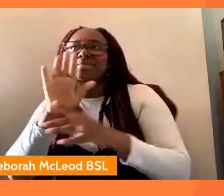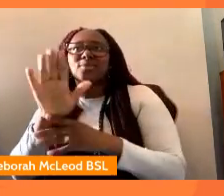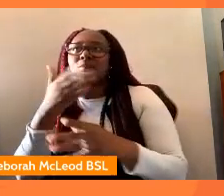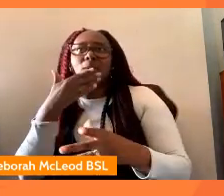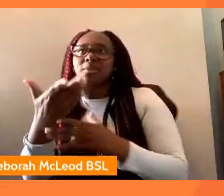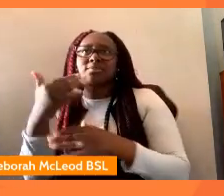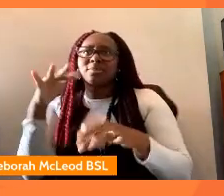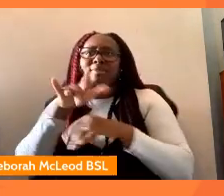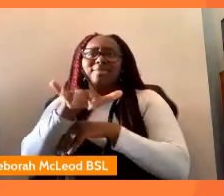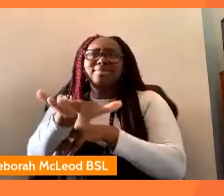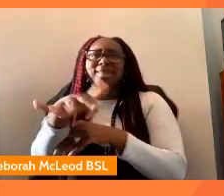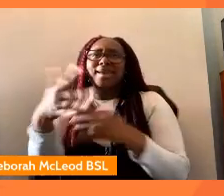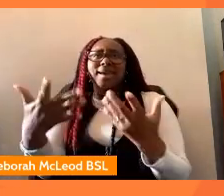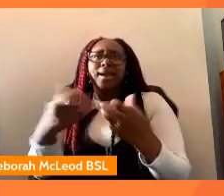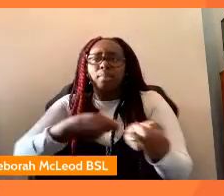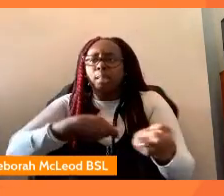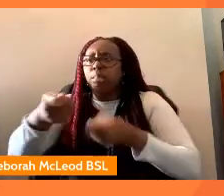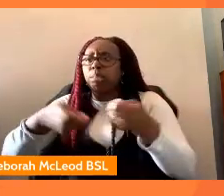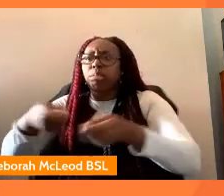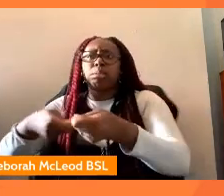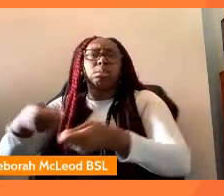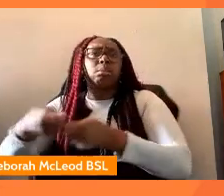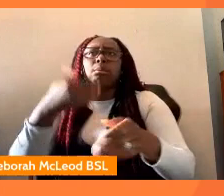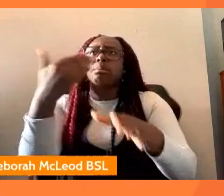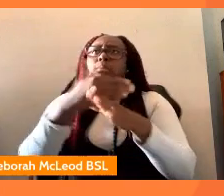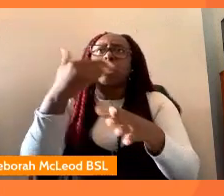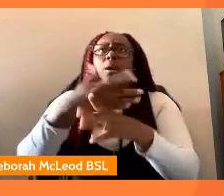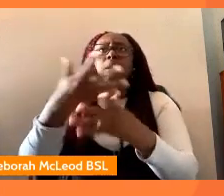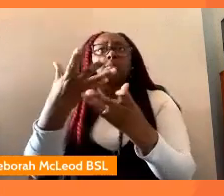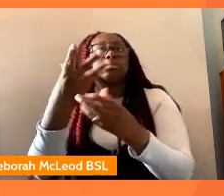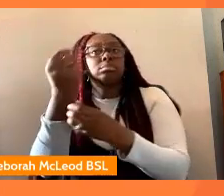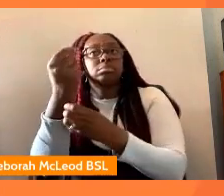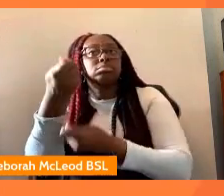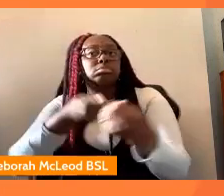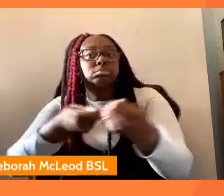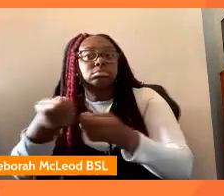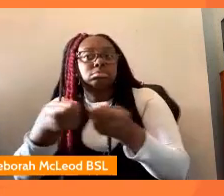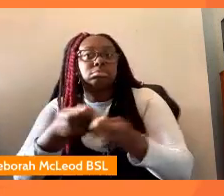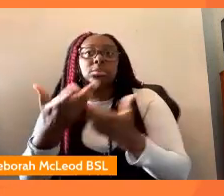platforms we distribute our work on with some control and some new thinking